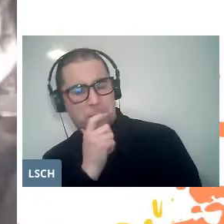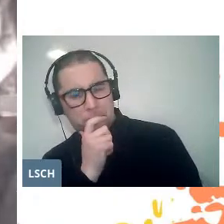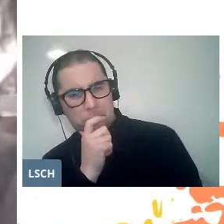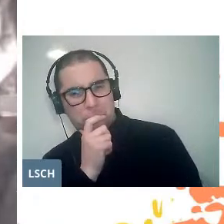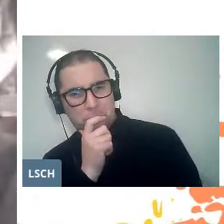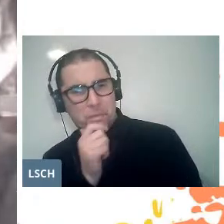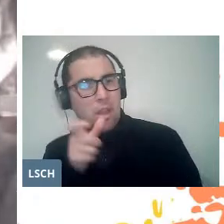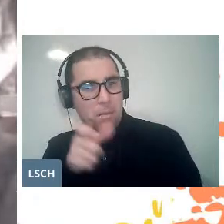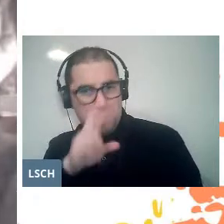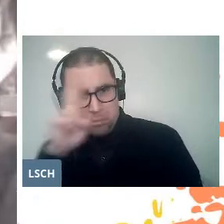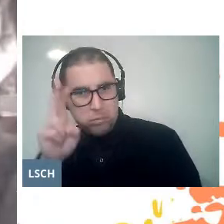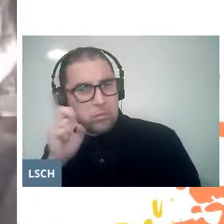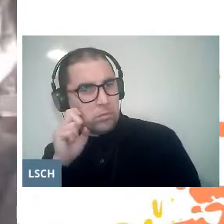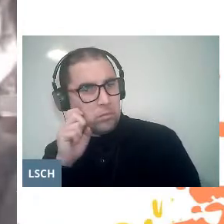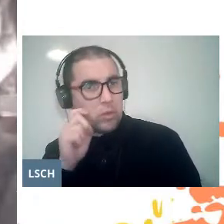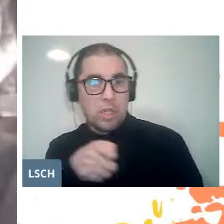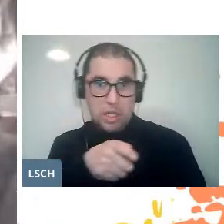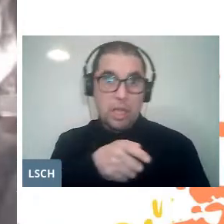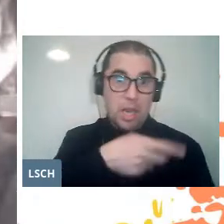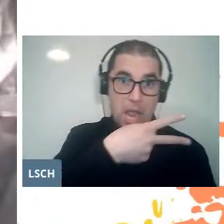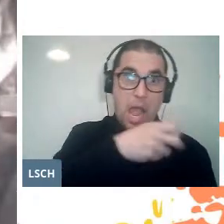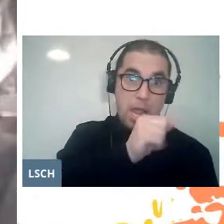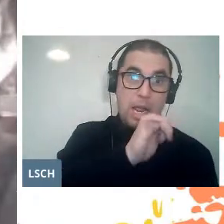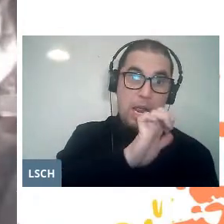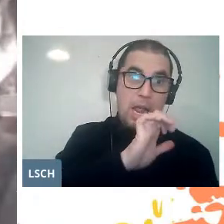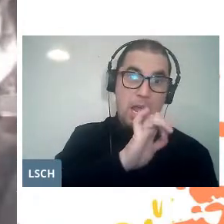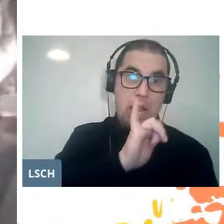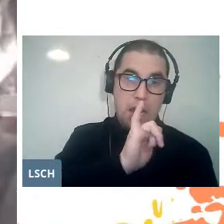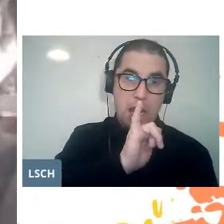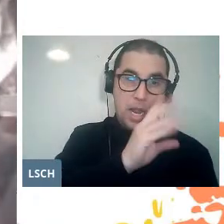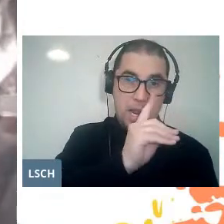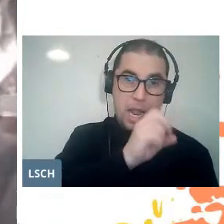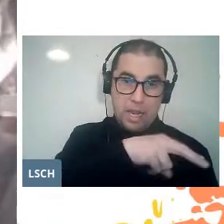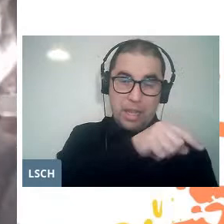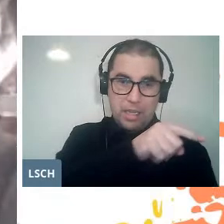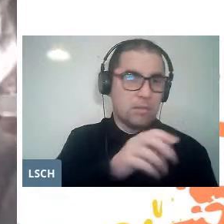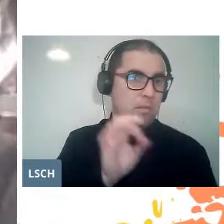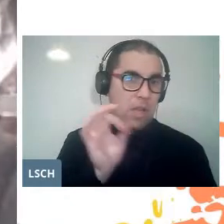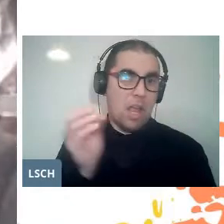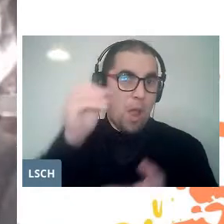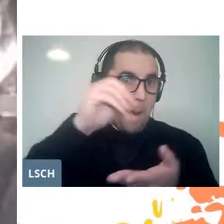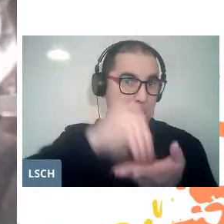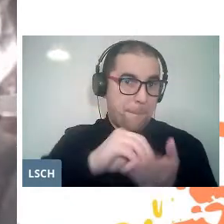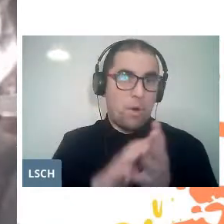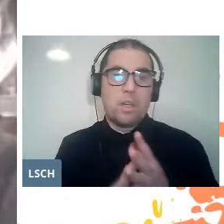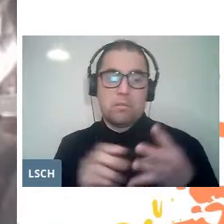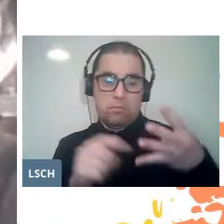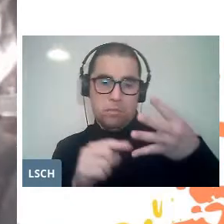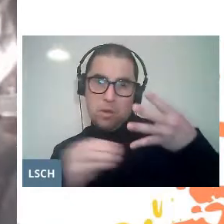In a great way, within this adage, which is the end of this fourth movement,